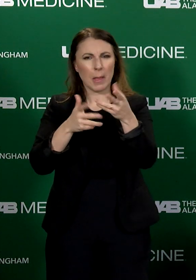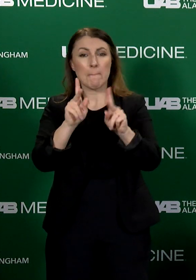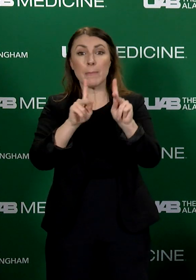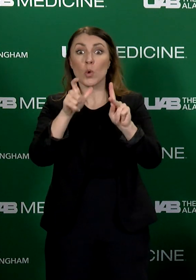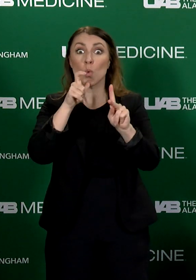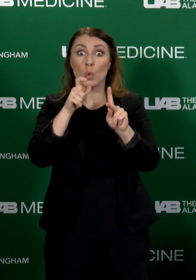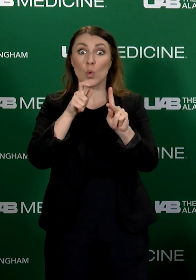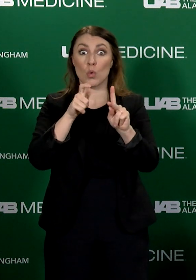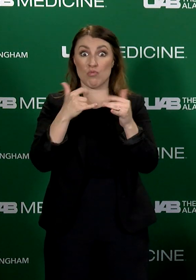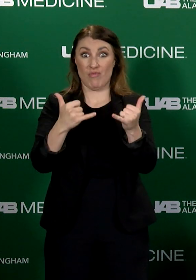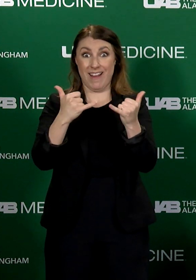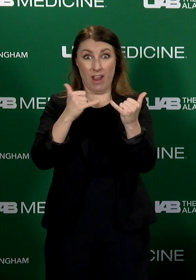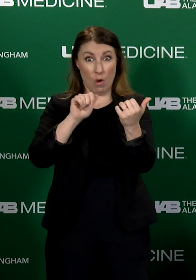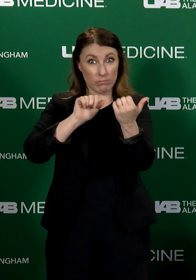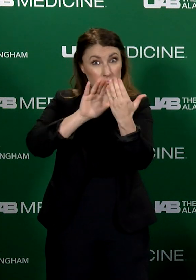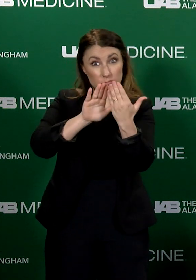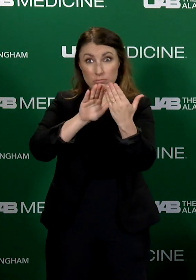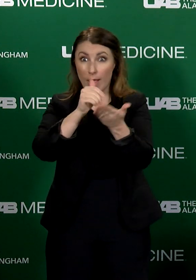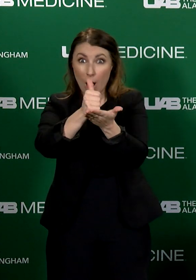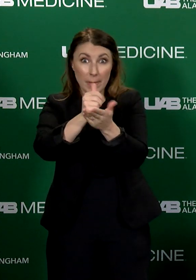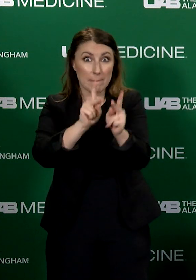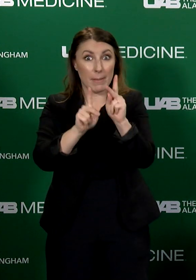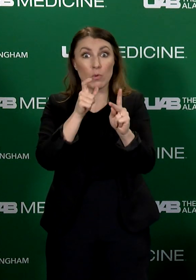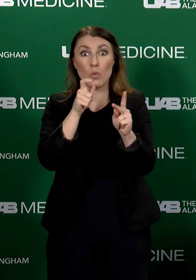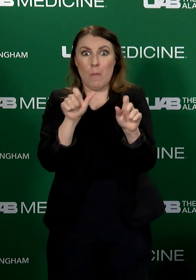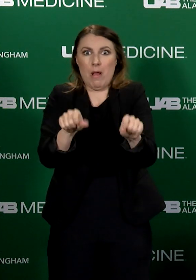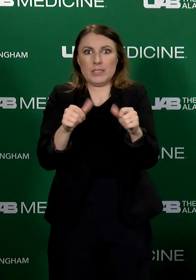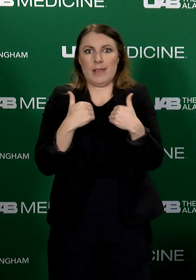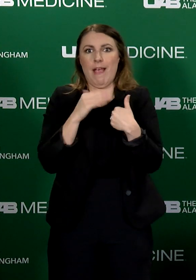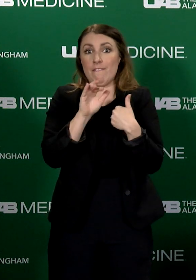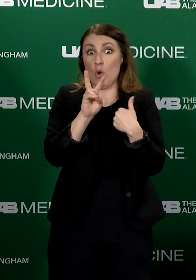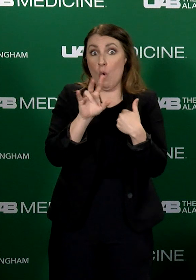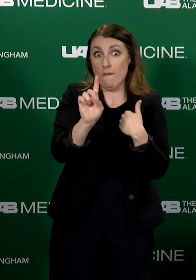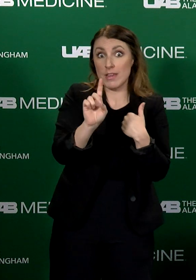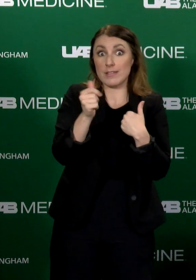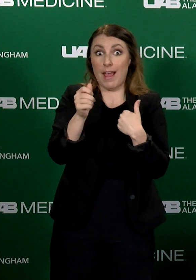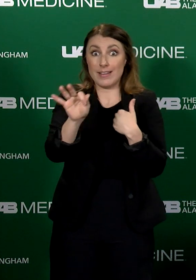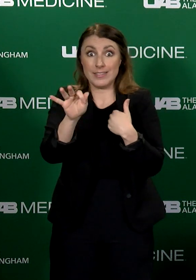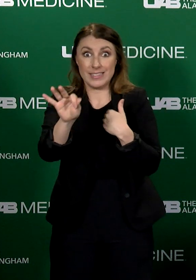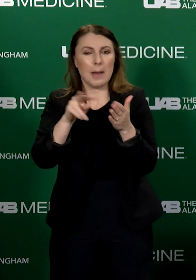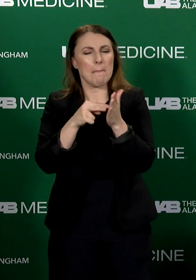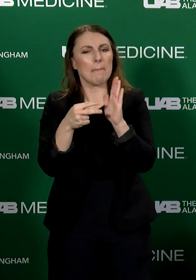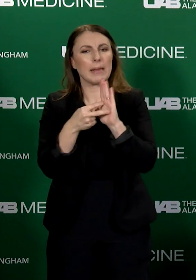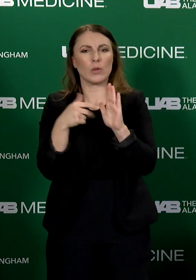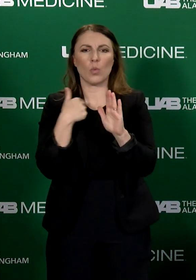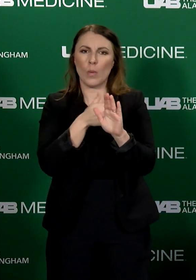material as quickly as possible and mobilize the team to do that